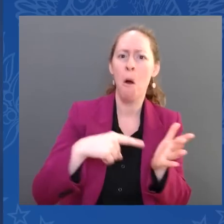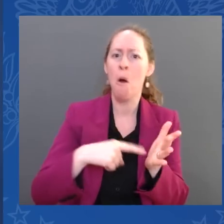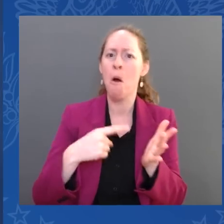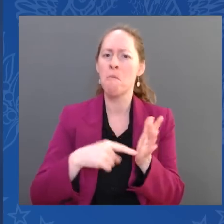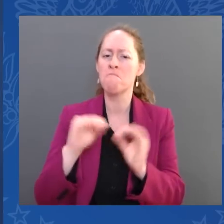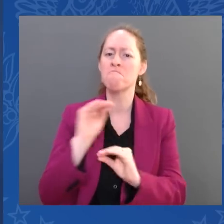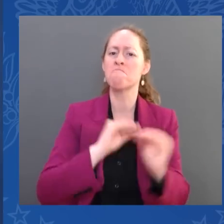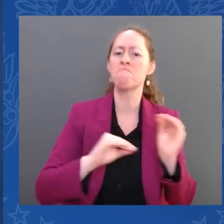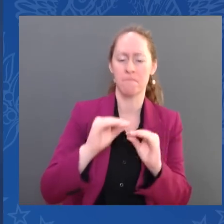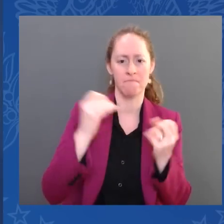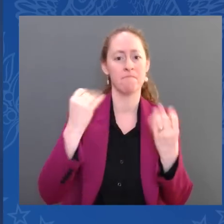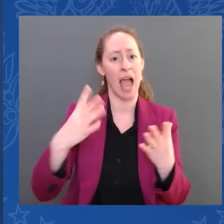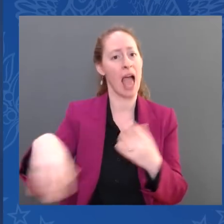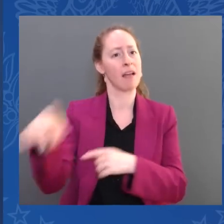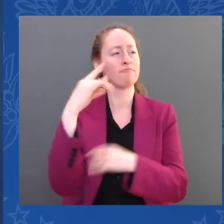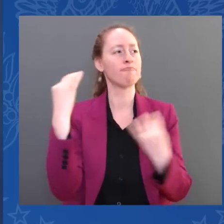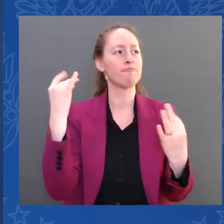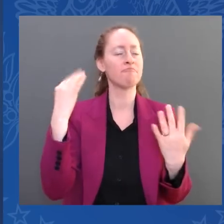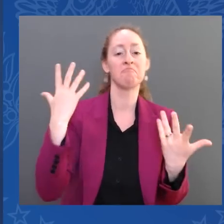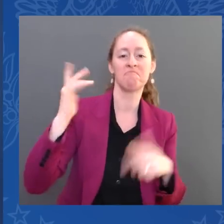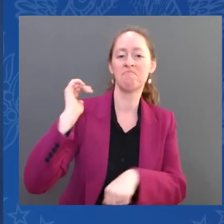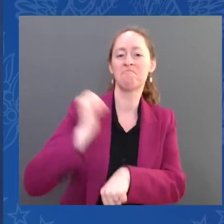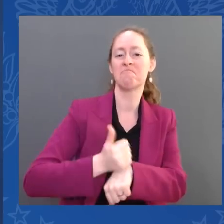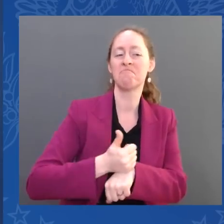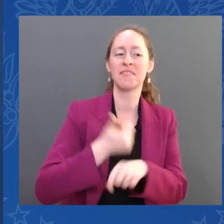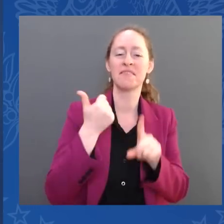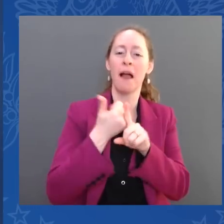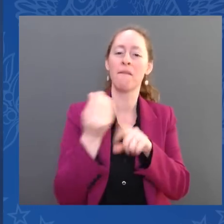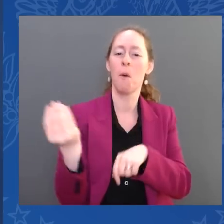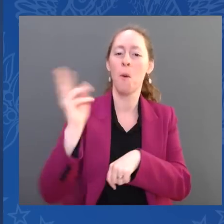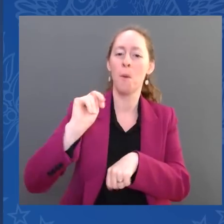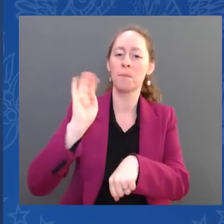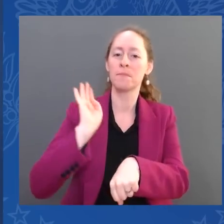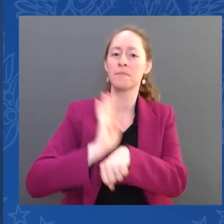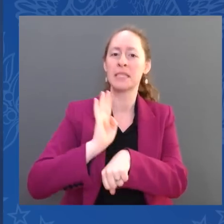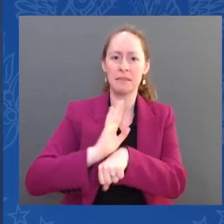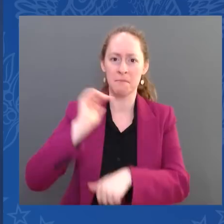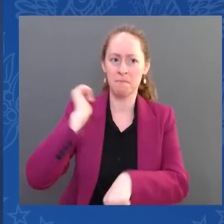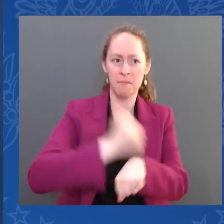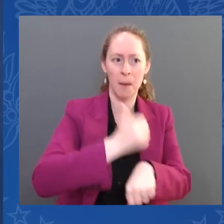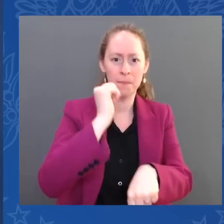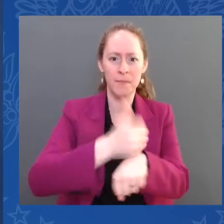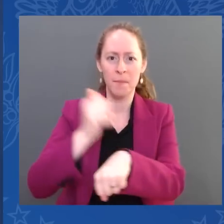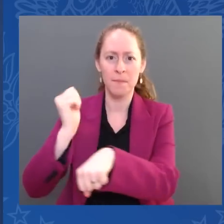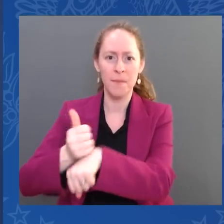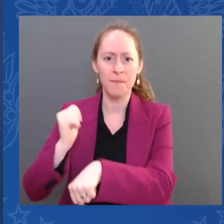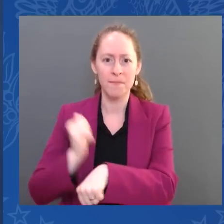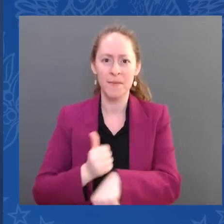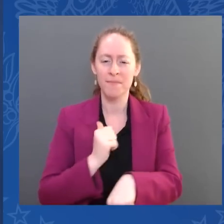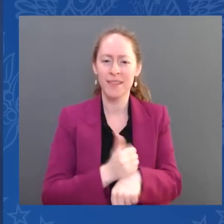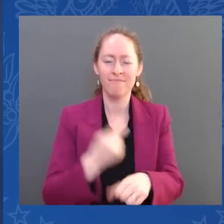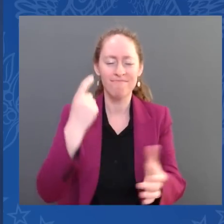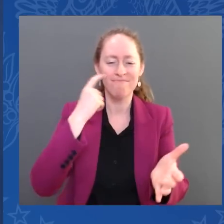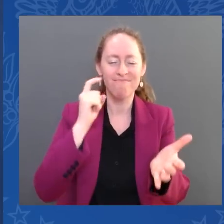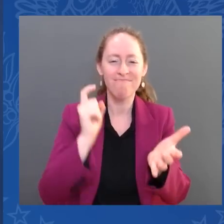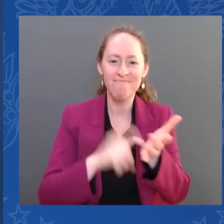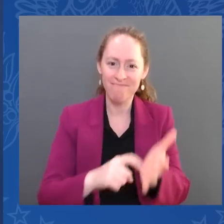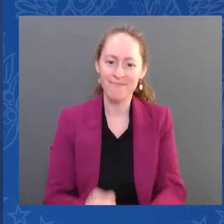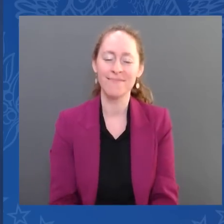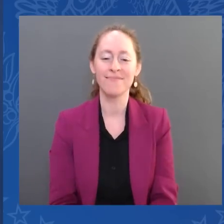And because of our historically strong growth, we have strengthened Medicare and Social Security programs that millions of American families rely on.